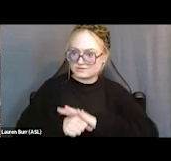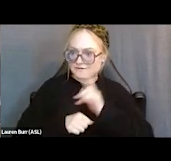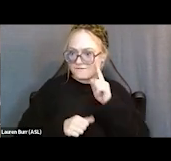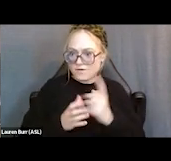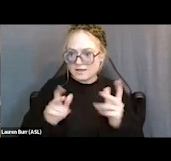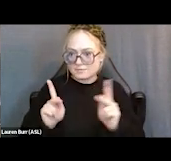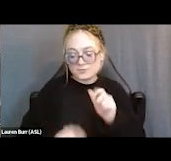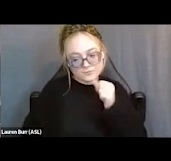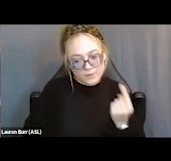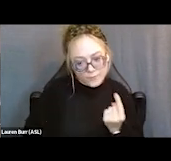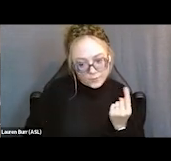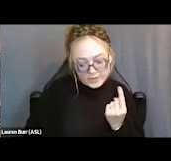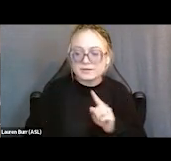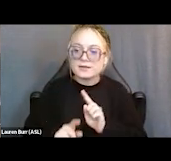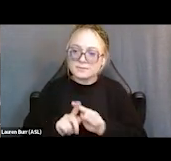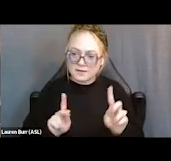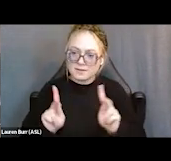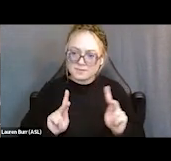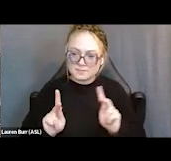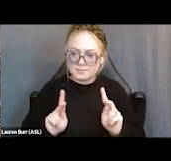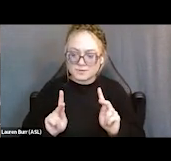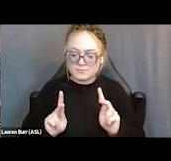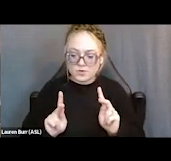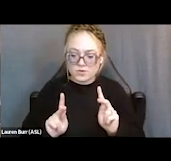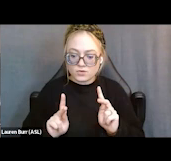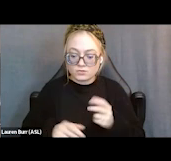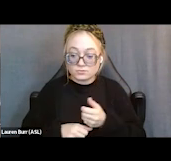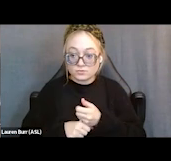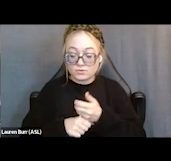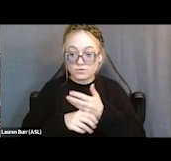It has a pretty widespread impact on individuals' lives.